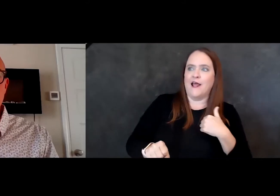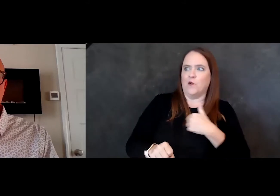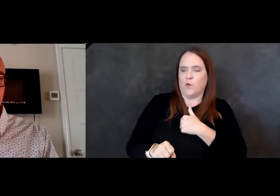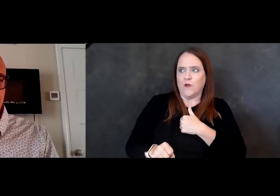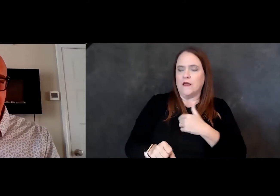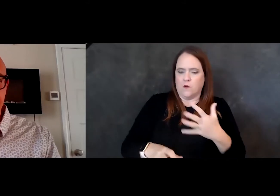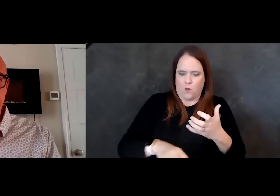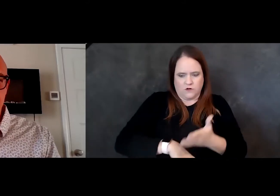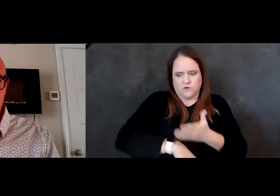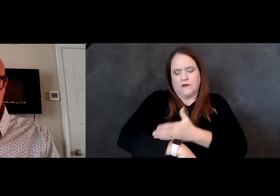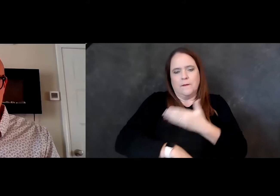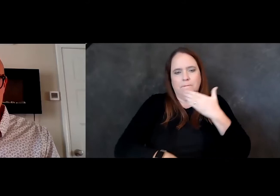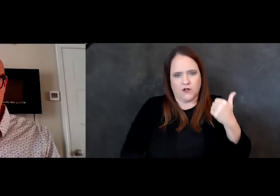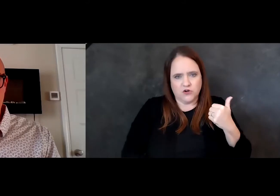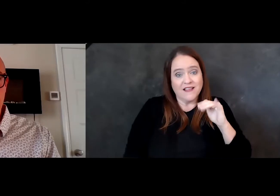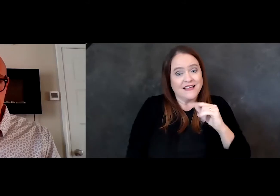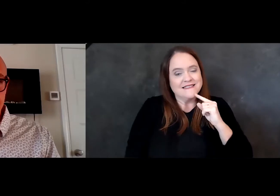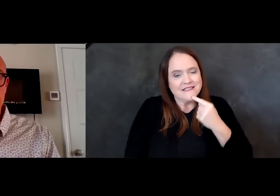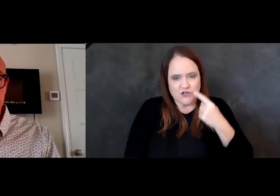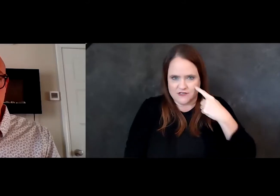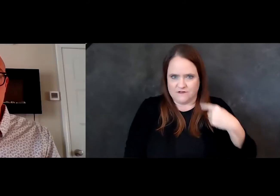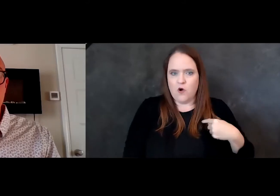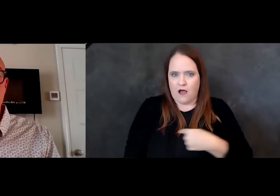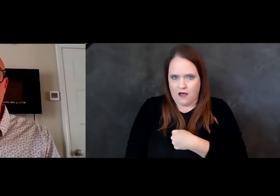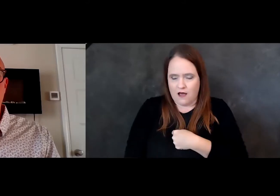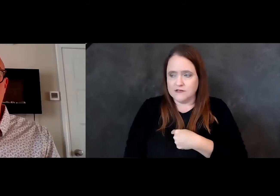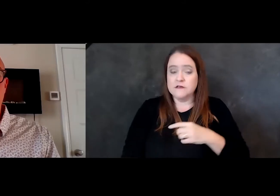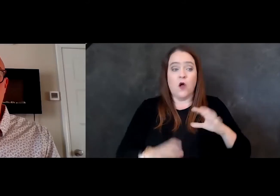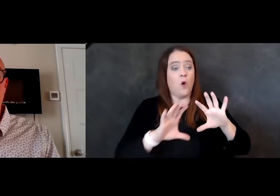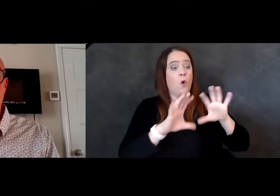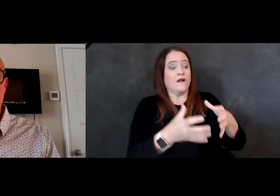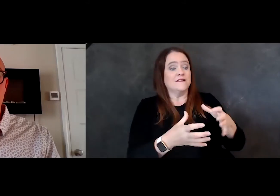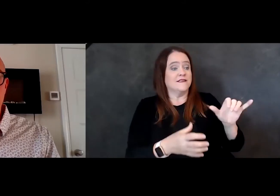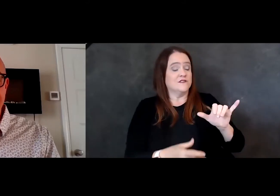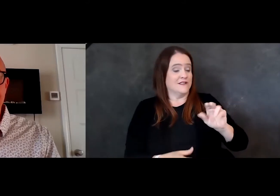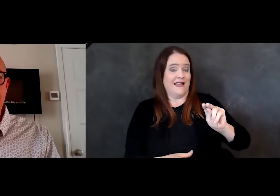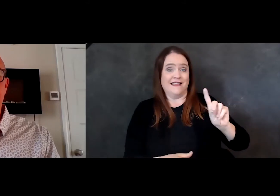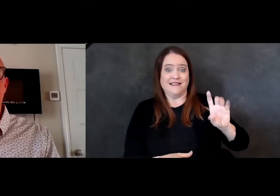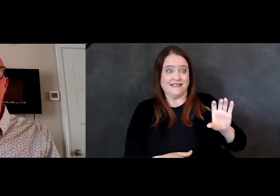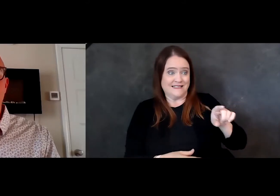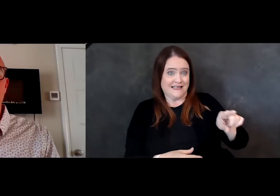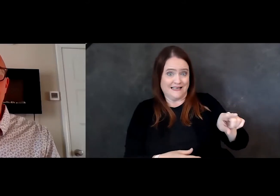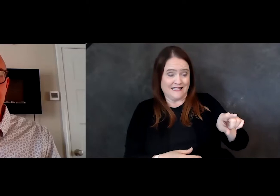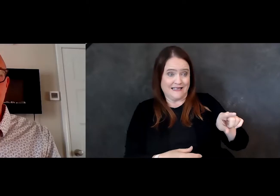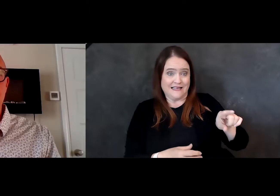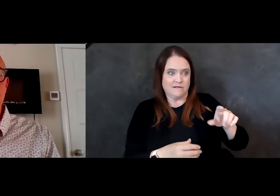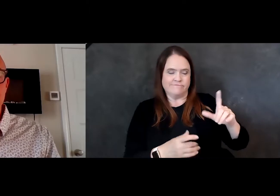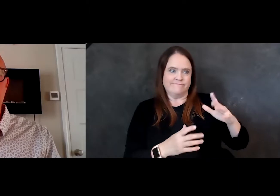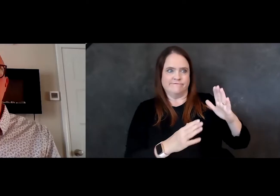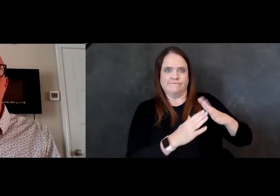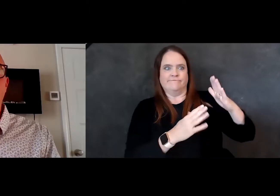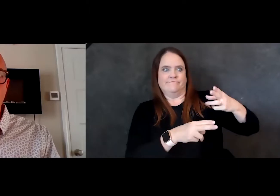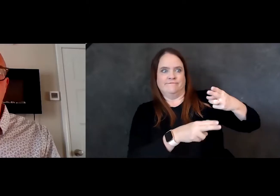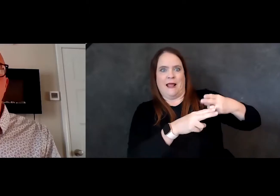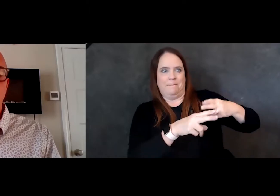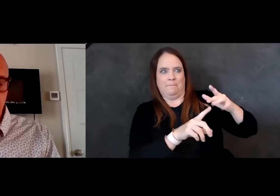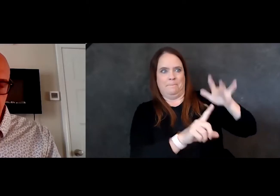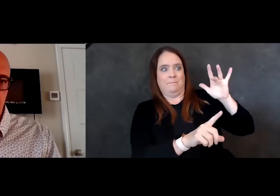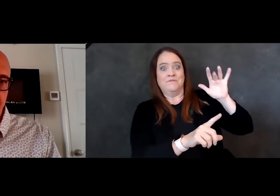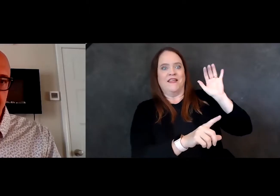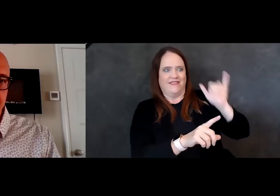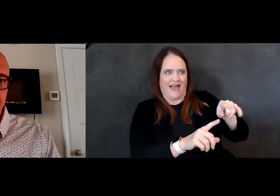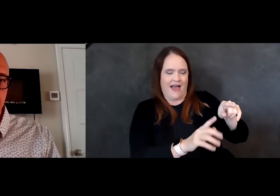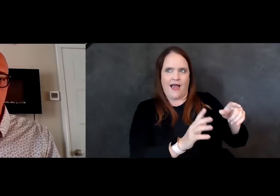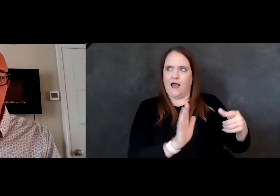And with the backing of an organization like NDC, it made the conversation even more rich.